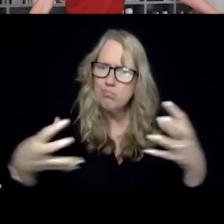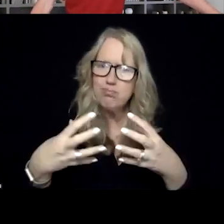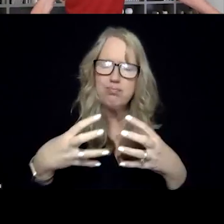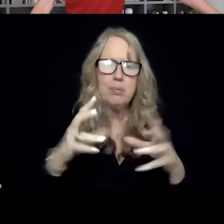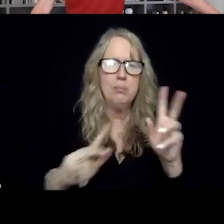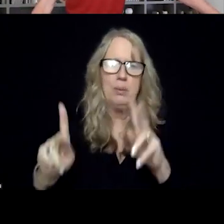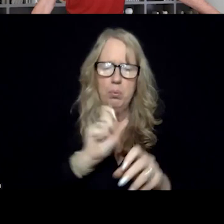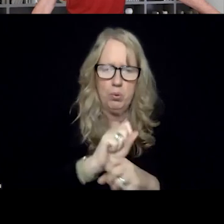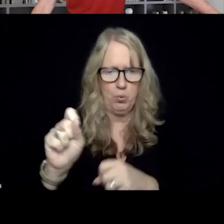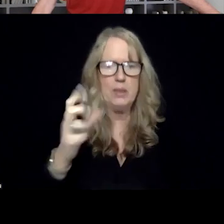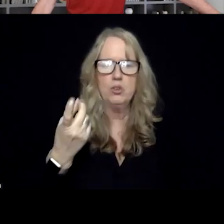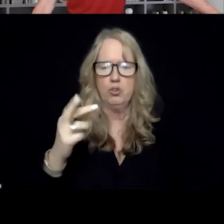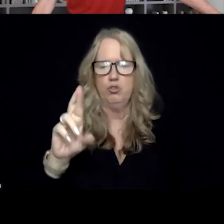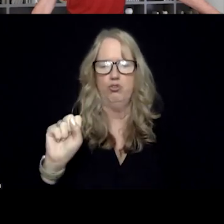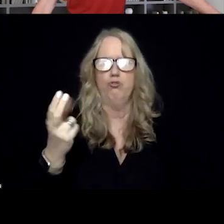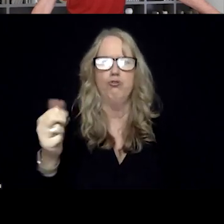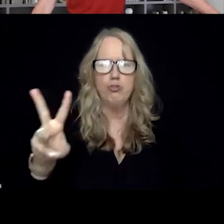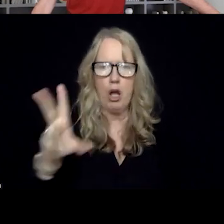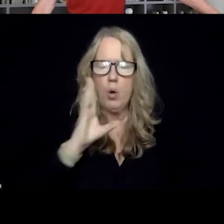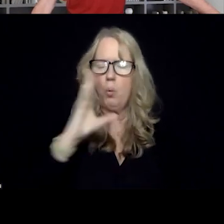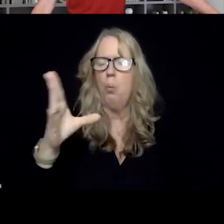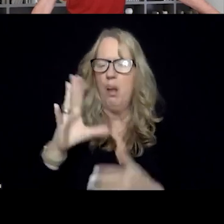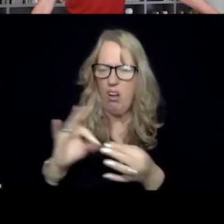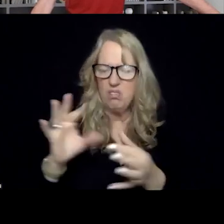DOCTOR SHAW WILL TALK ABOUT THAT ARTICLE AND